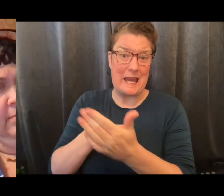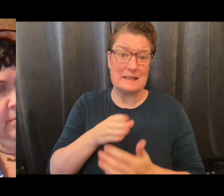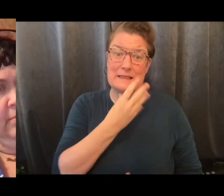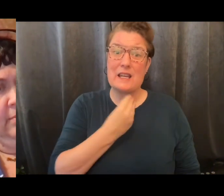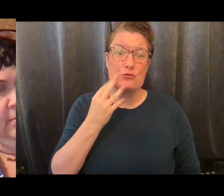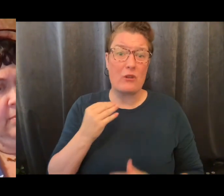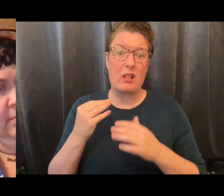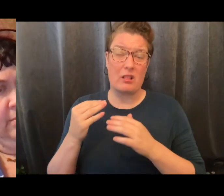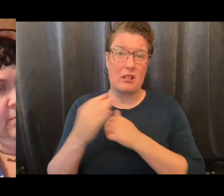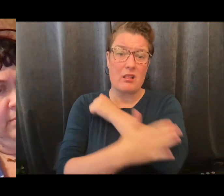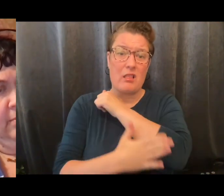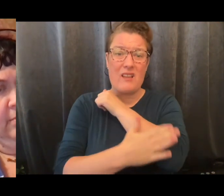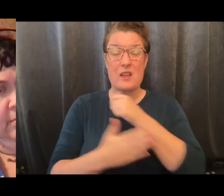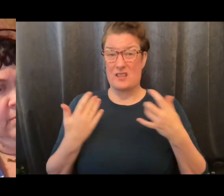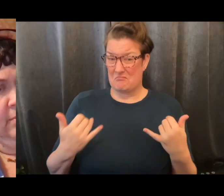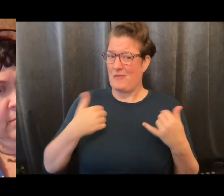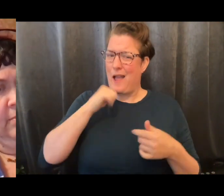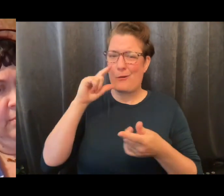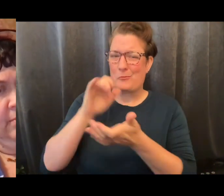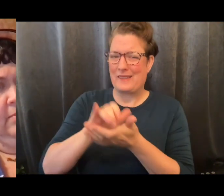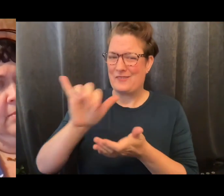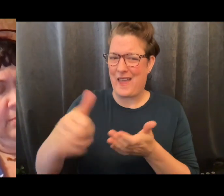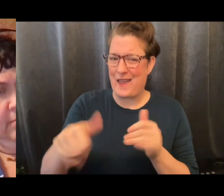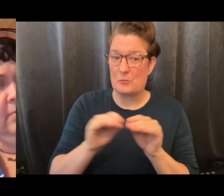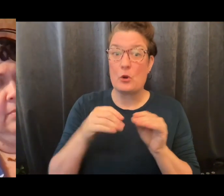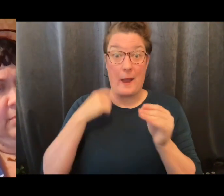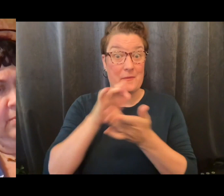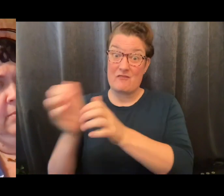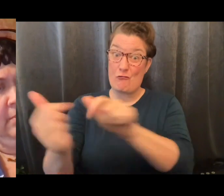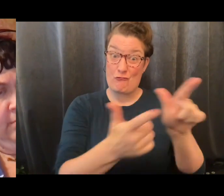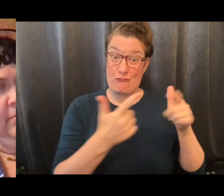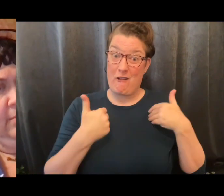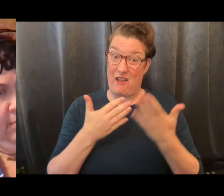I don't actually believe that anymore. I believe everybody has the right to speak up and I believe